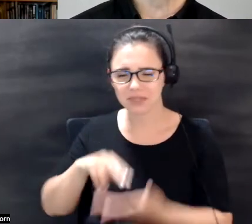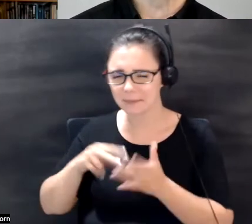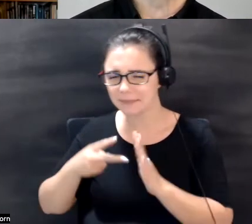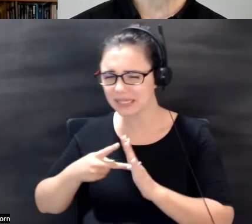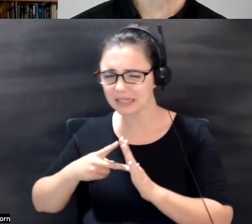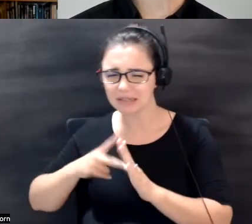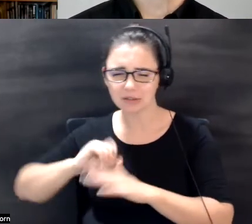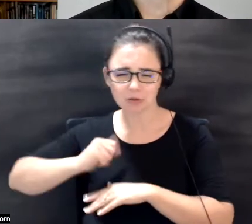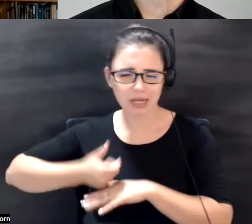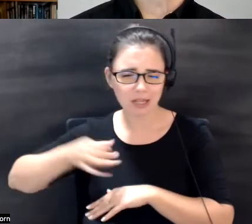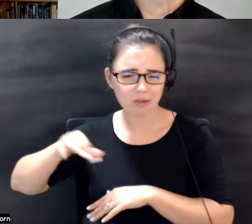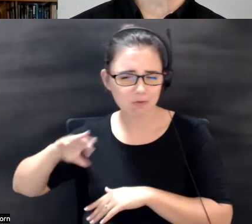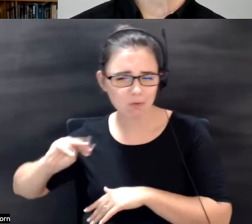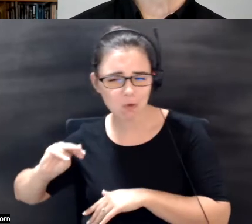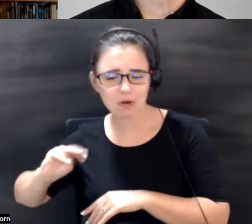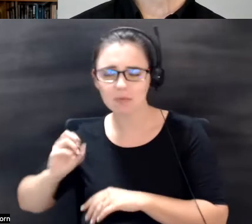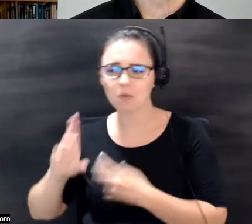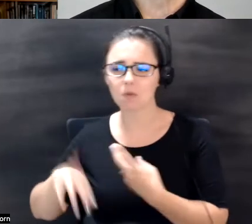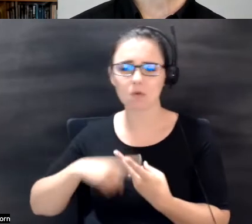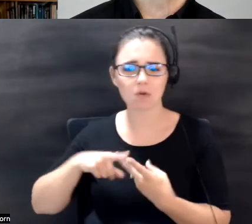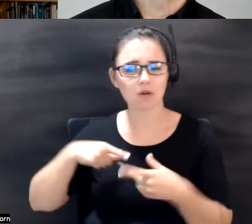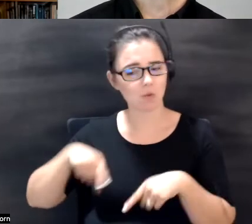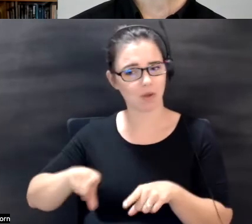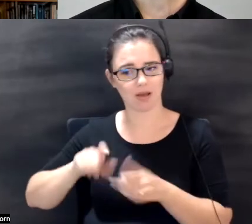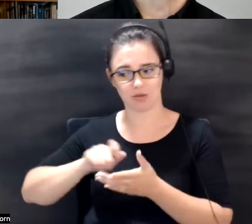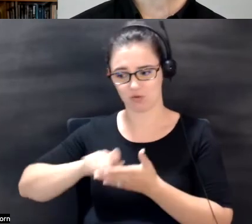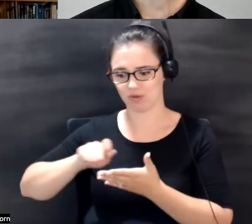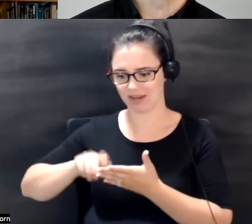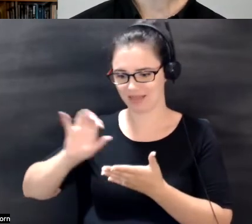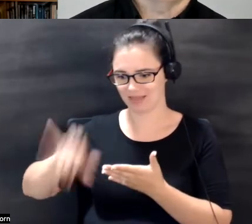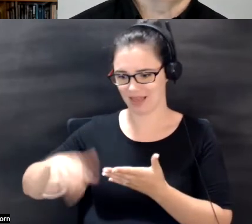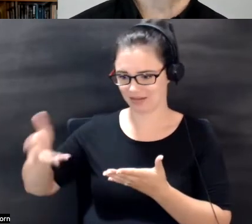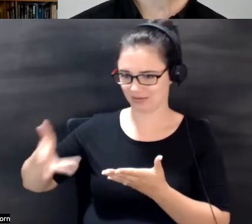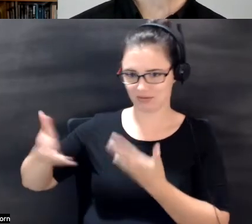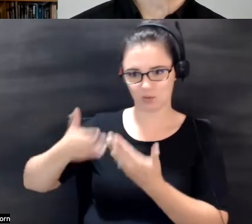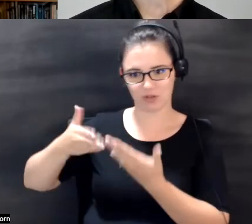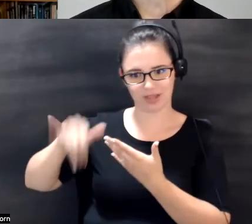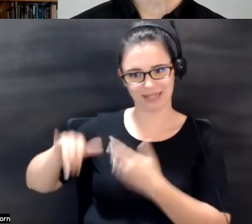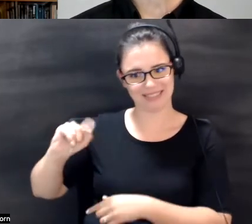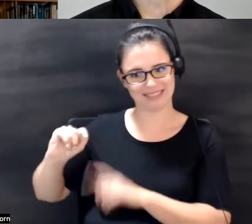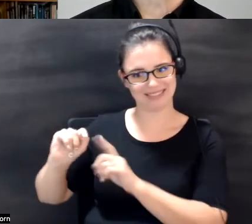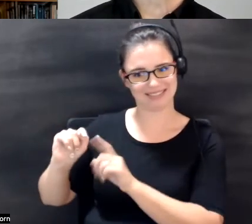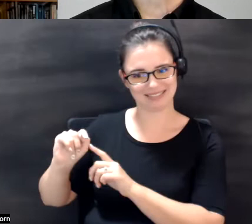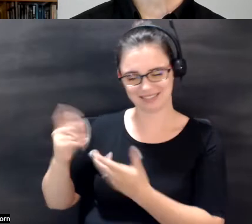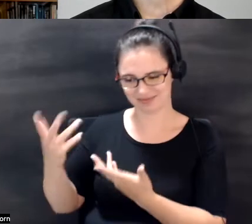the form?" Or is, as you're creating it, whatever that it becomes, then making the form...